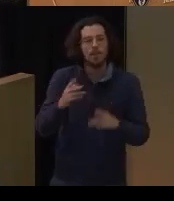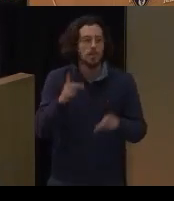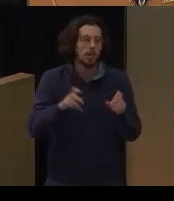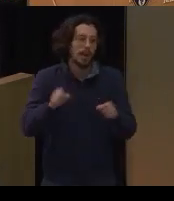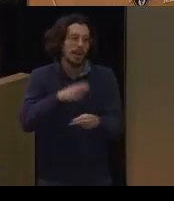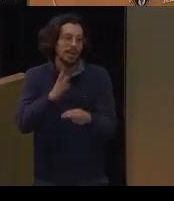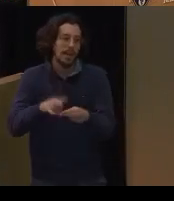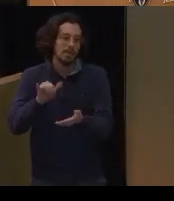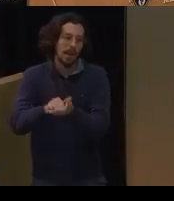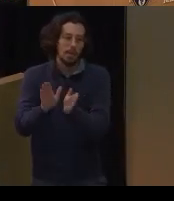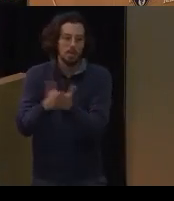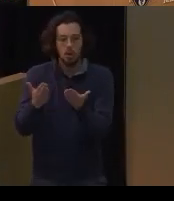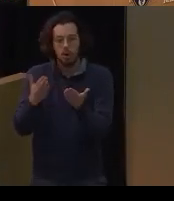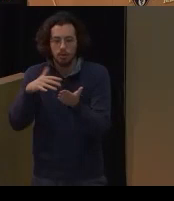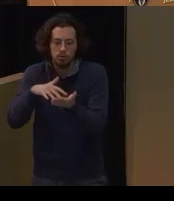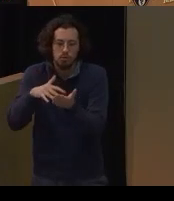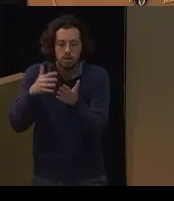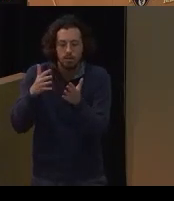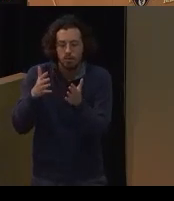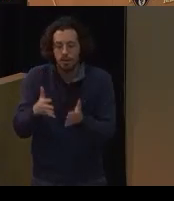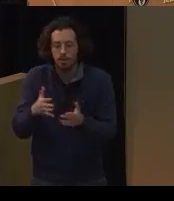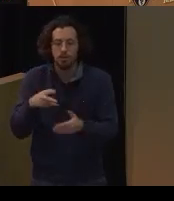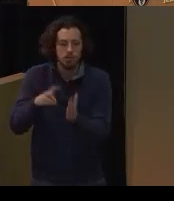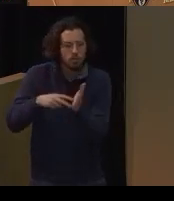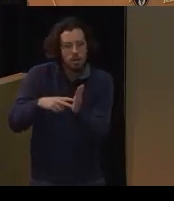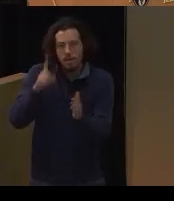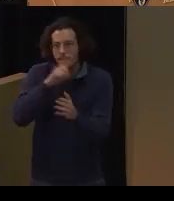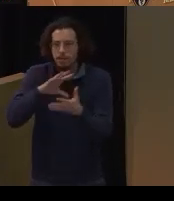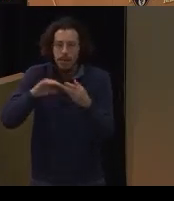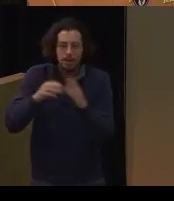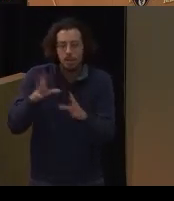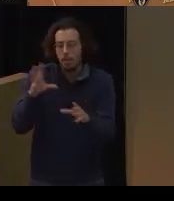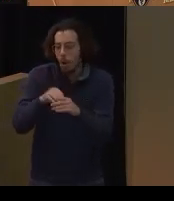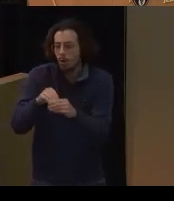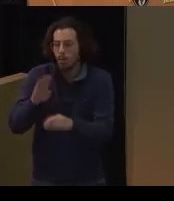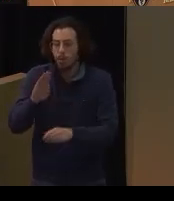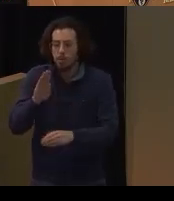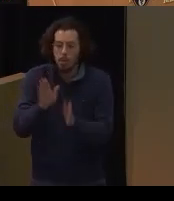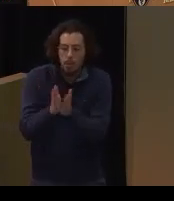who just reads fiction all the time they're in multiple book clubs and they happen to have superb